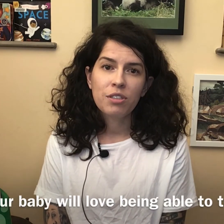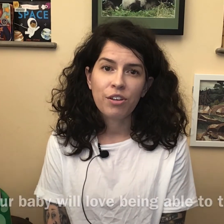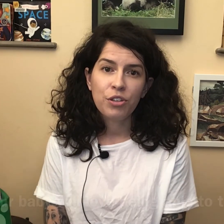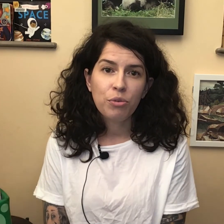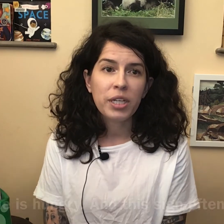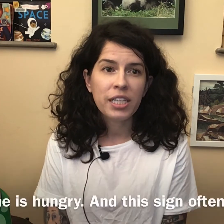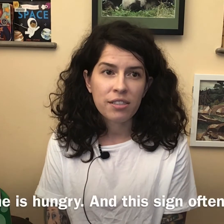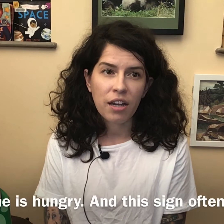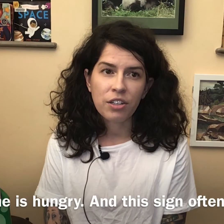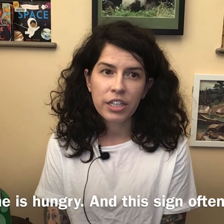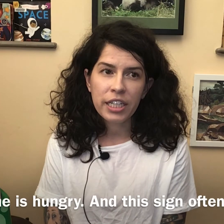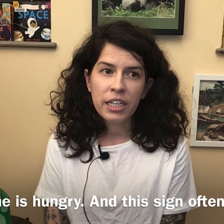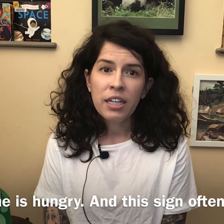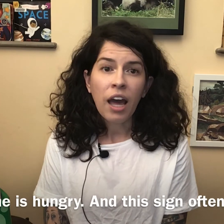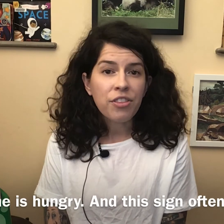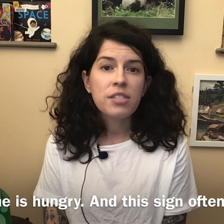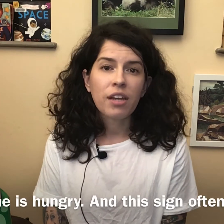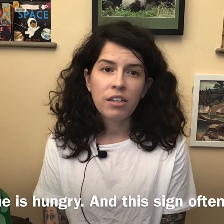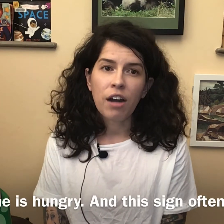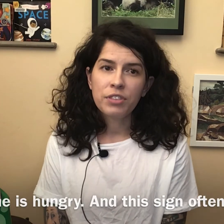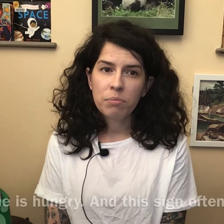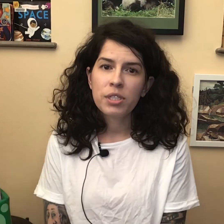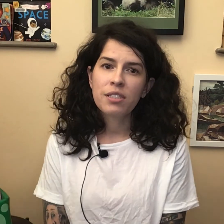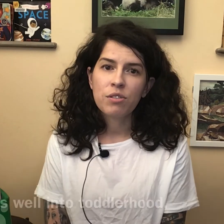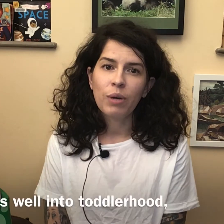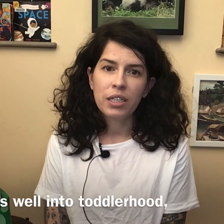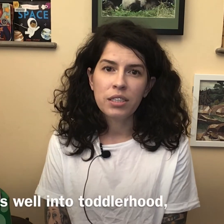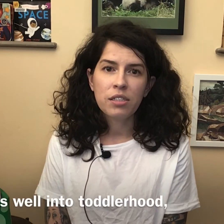tell you when he is hungry. And this sign often persists well into